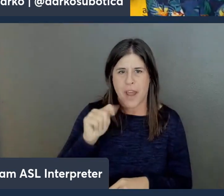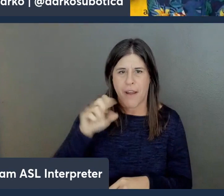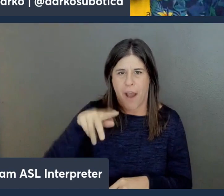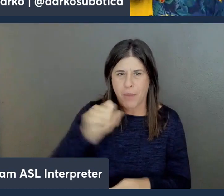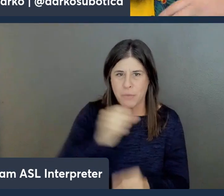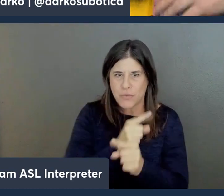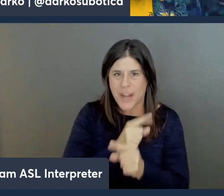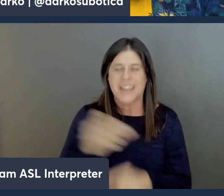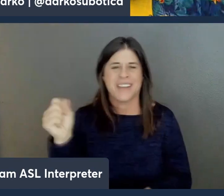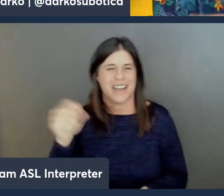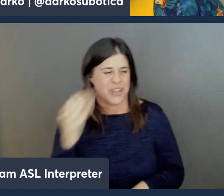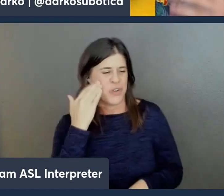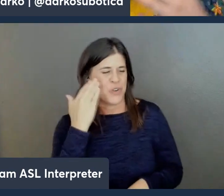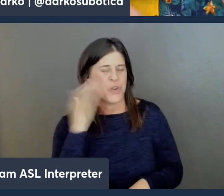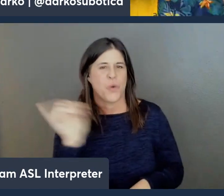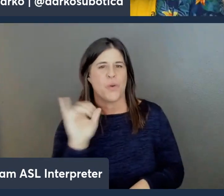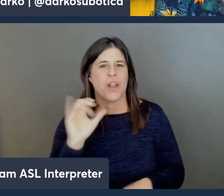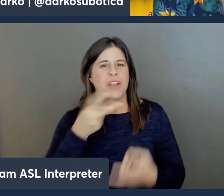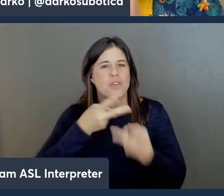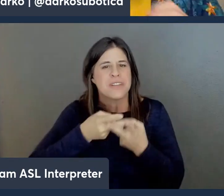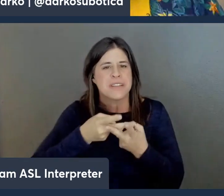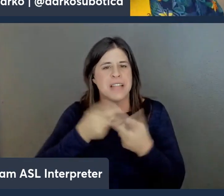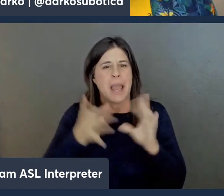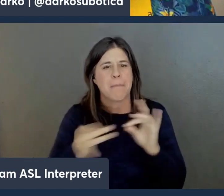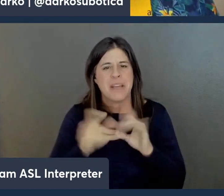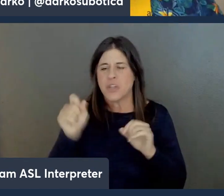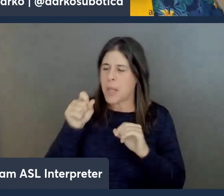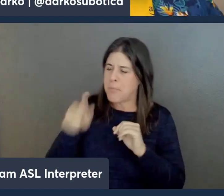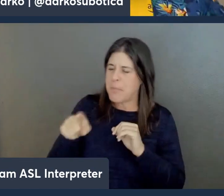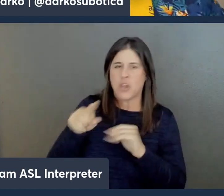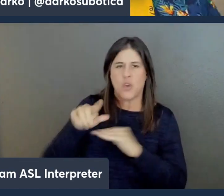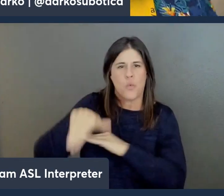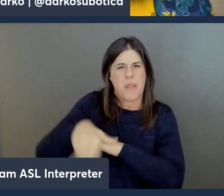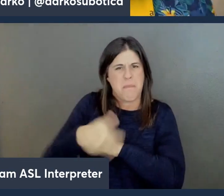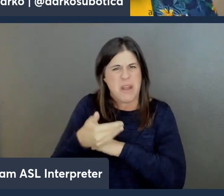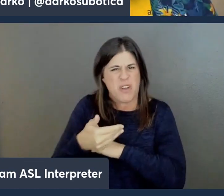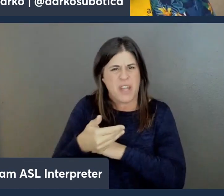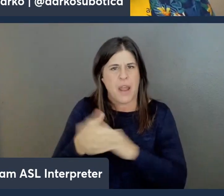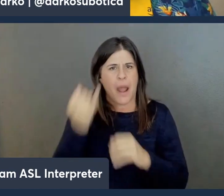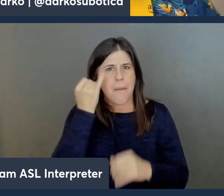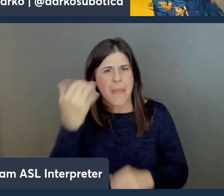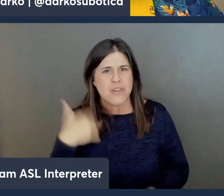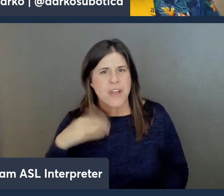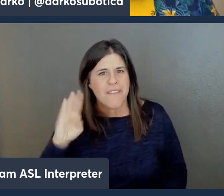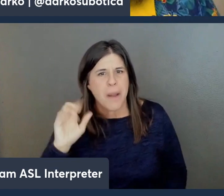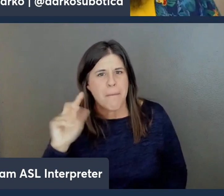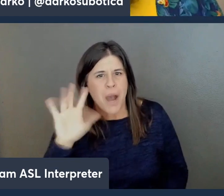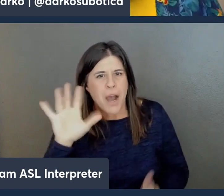your Slack messages, when people ping you, in the middle of the night for something, imagine having a bot doing that, if something was wrong, All the time.